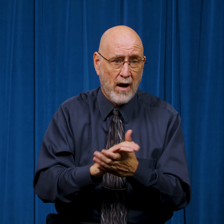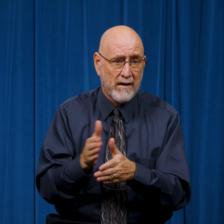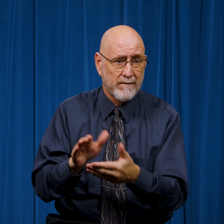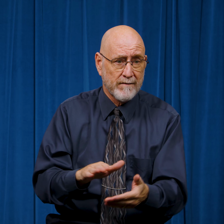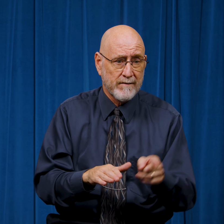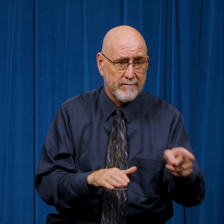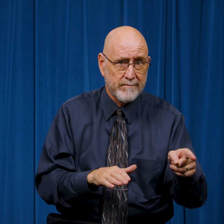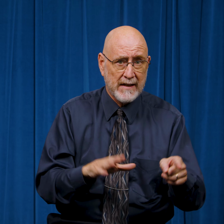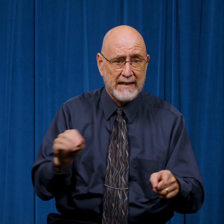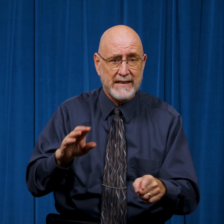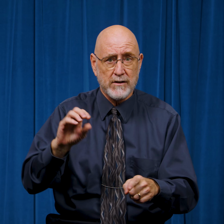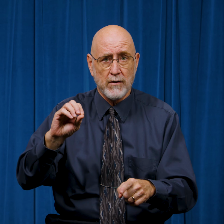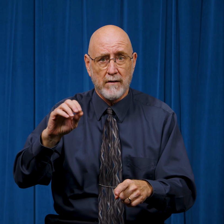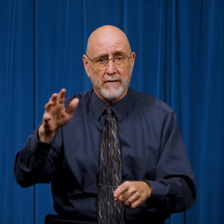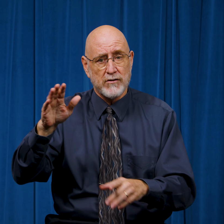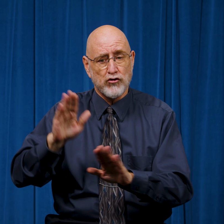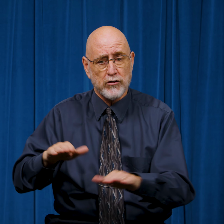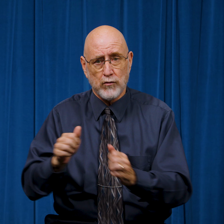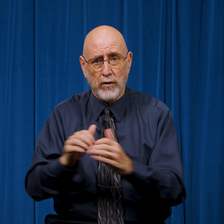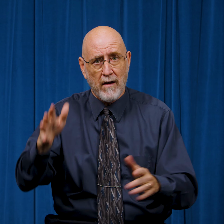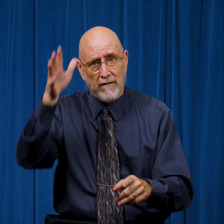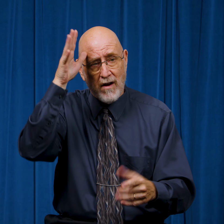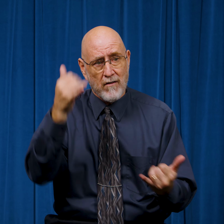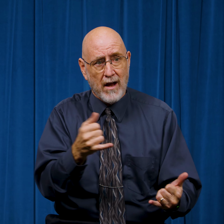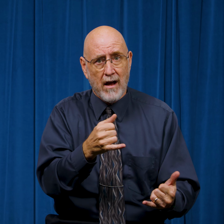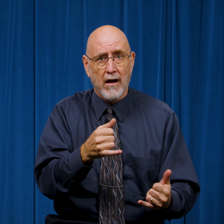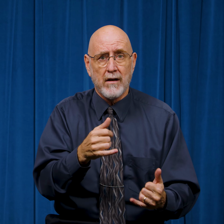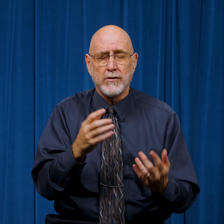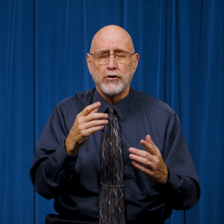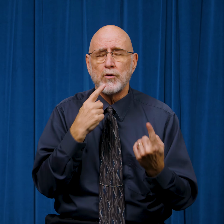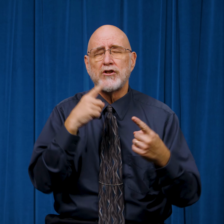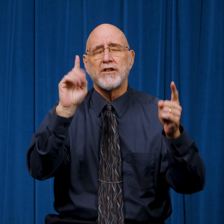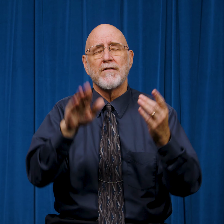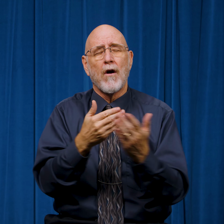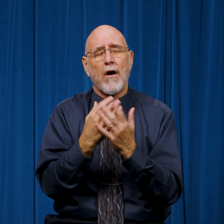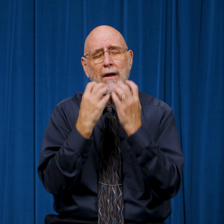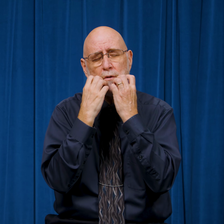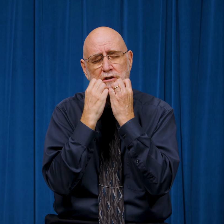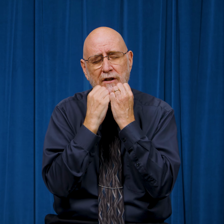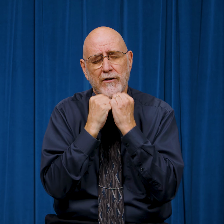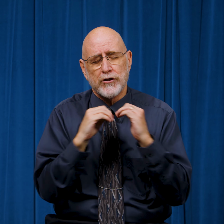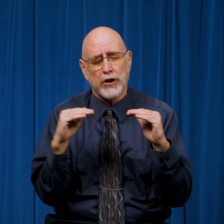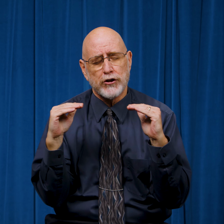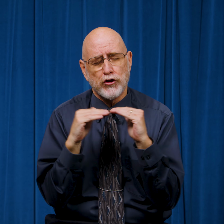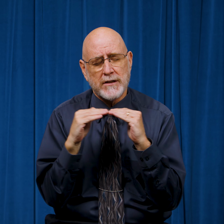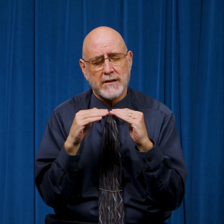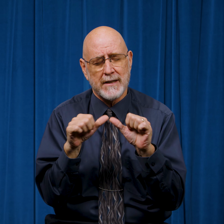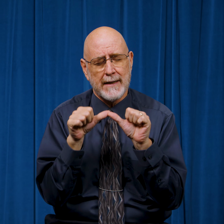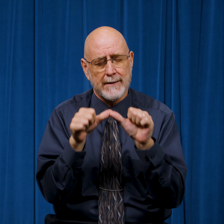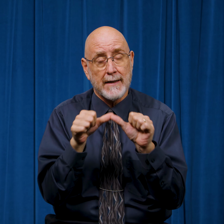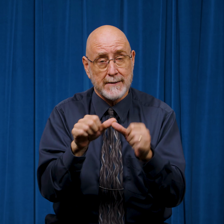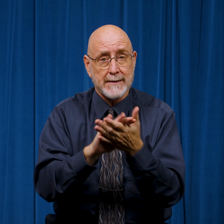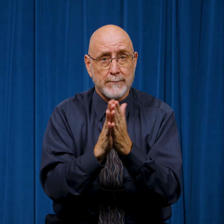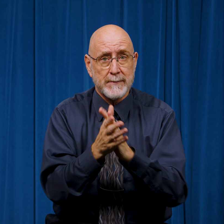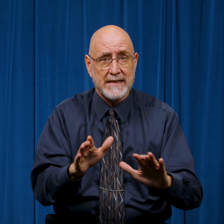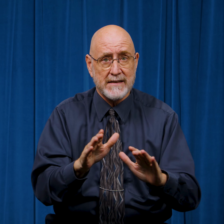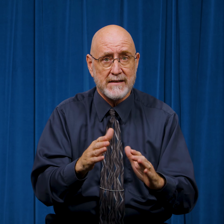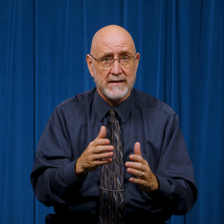to do all which may achieve and cherish a just and lasting peace amoung ourselves,